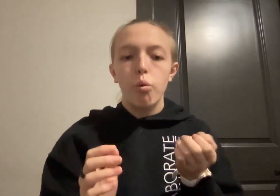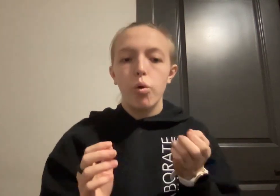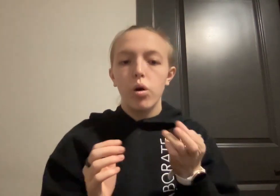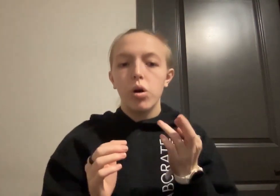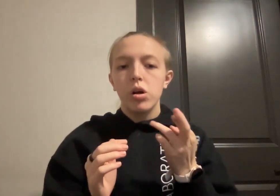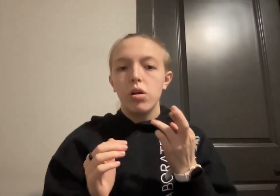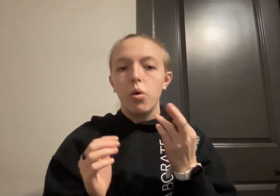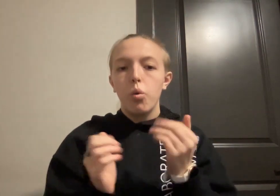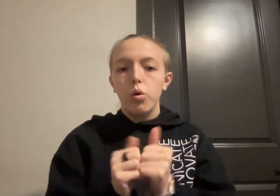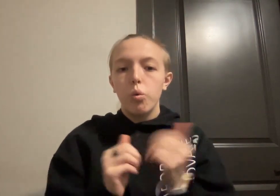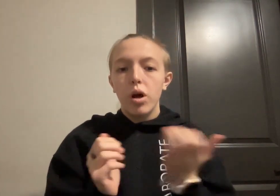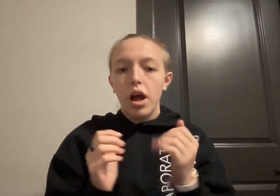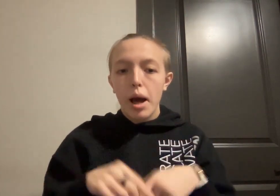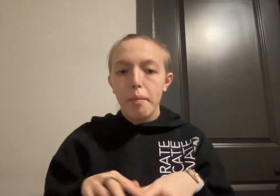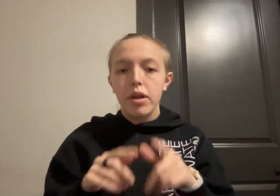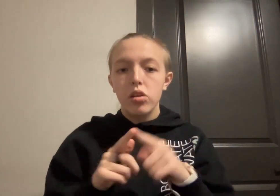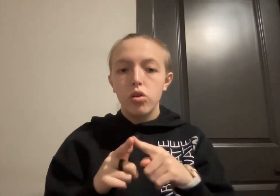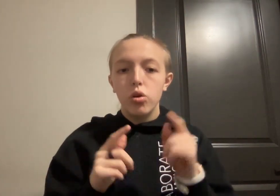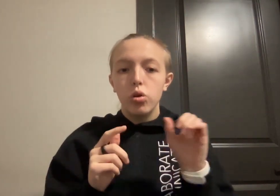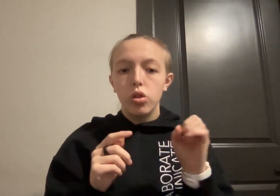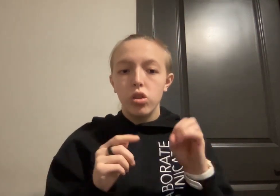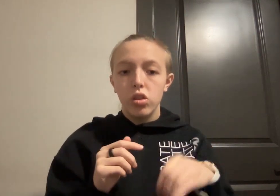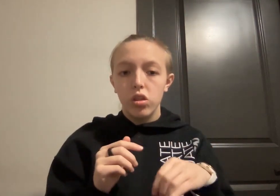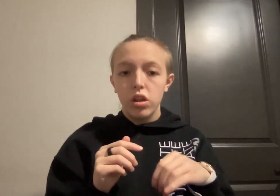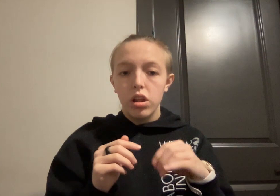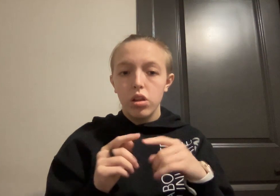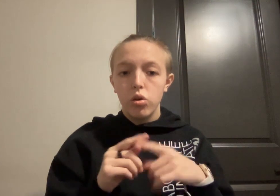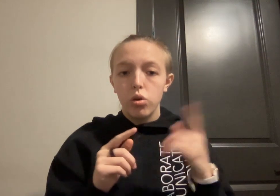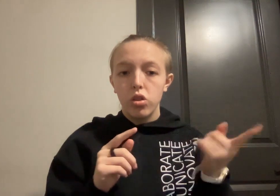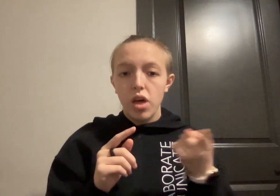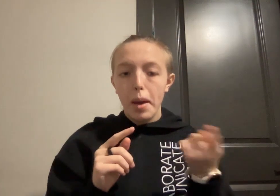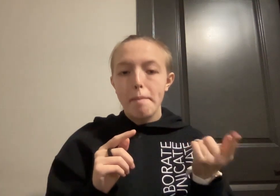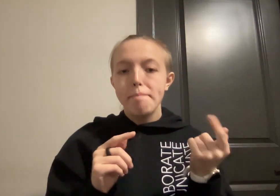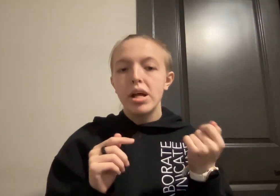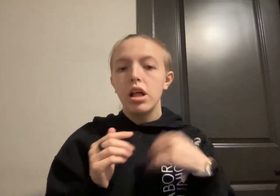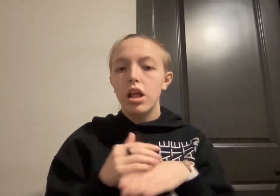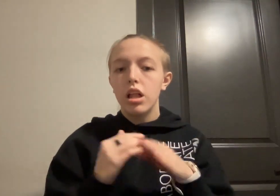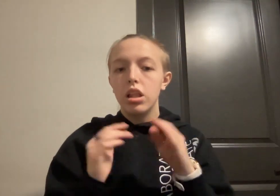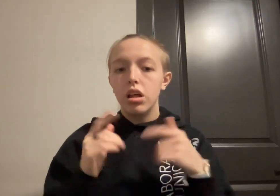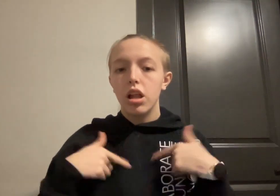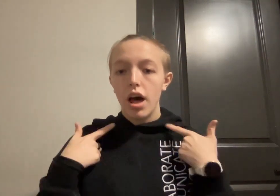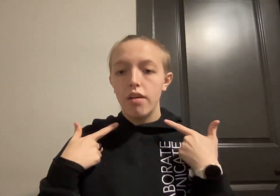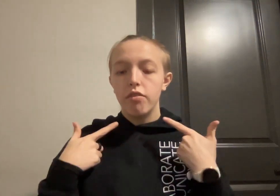or with what happened to to them in their life.